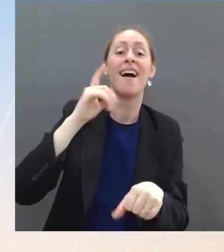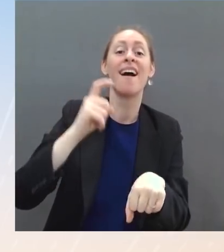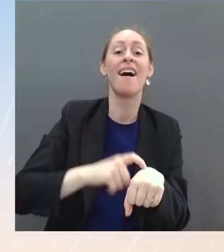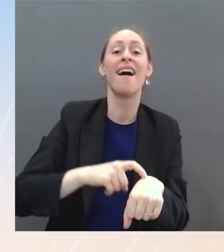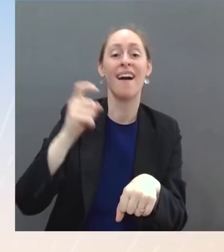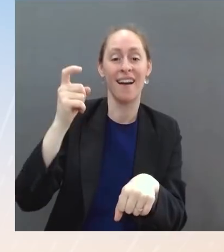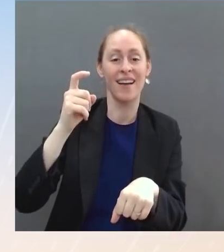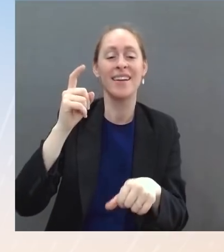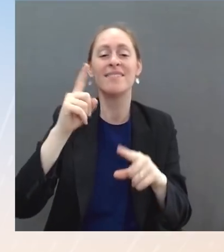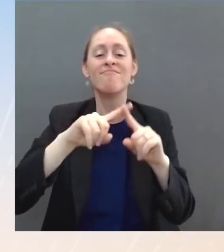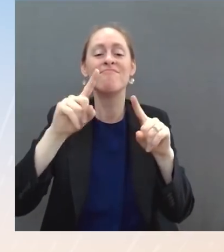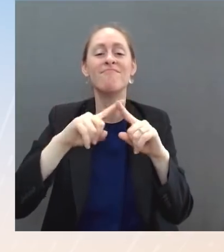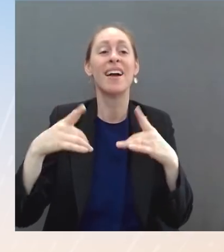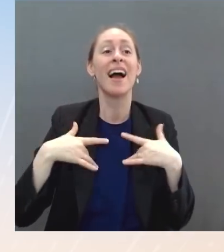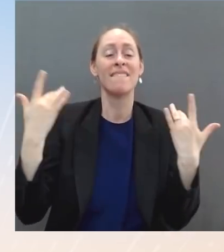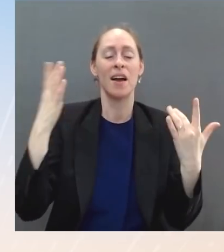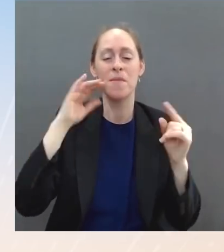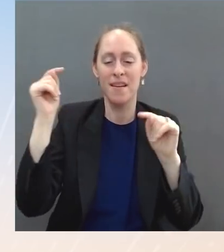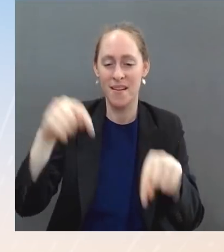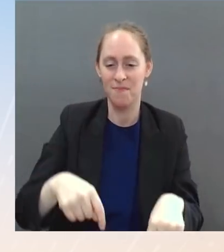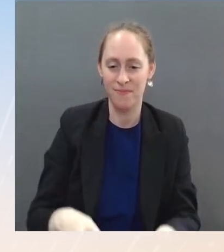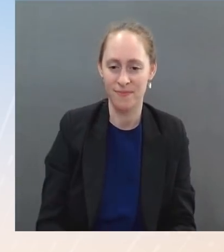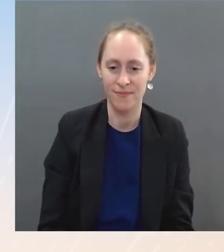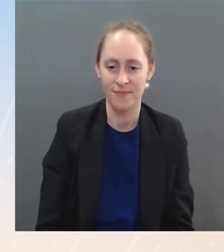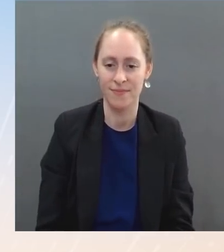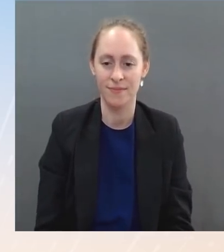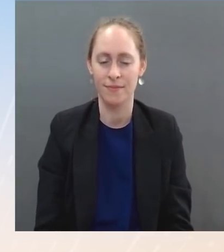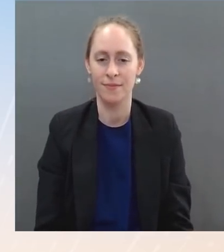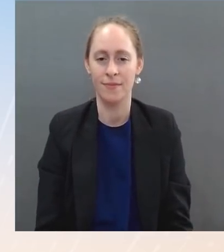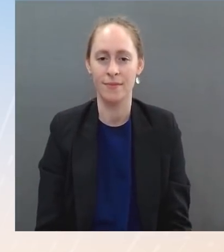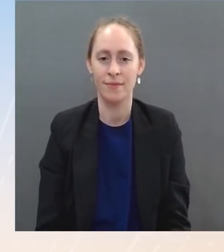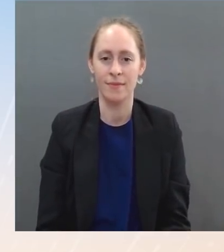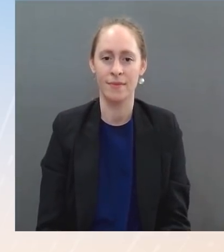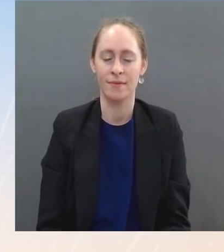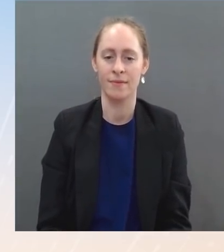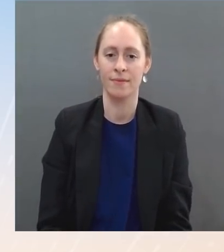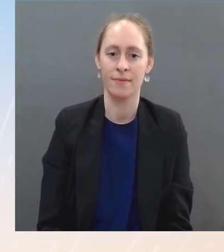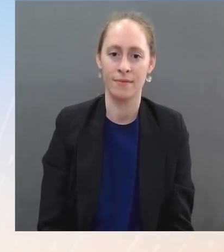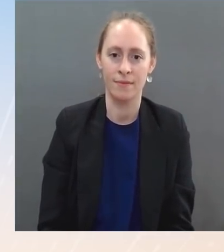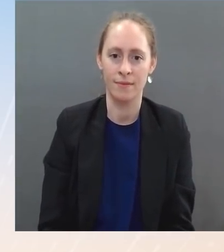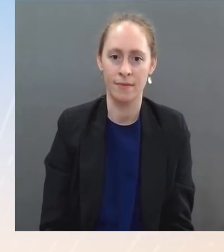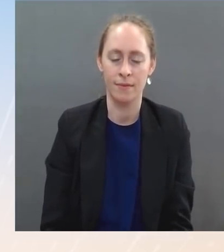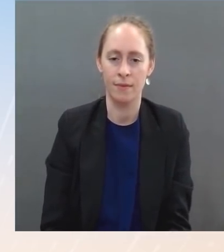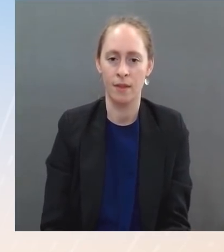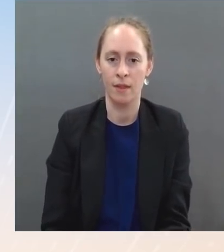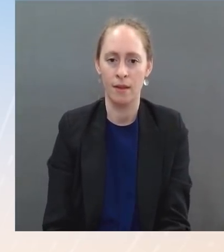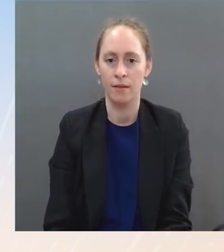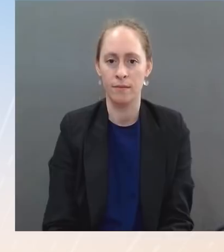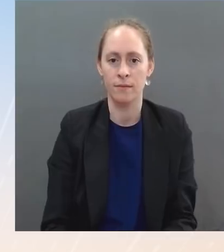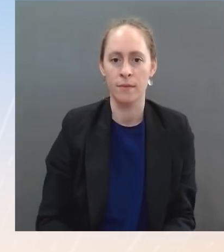The Press: Thanks, Jen. Can you tell us how the President or if he -- the President has engaged with lawmakers in the last couple of days on the COVID funding deal?